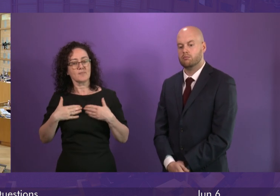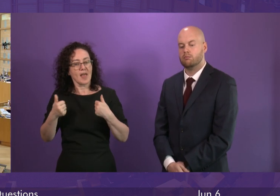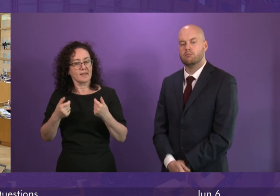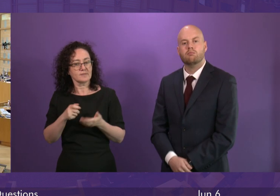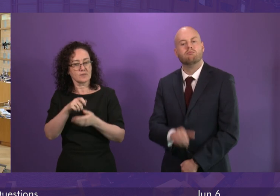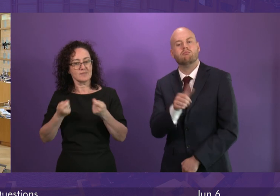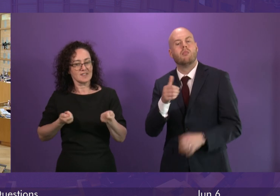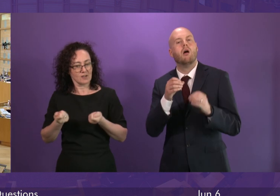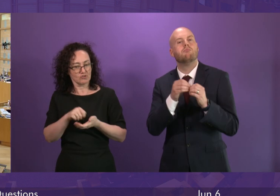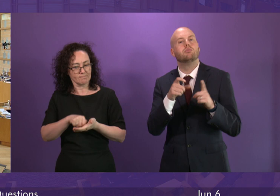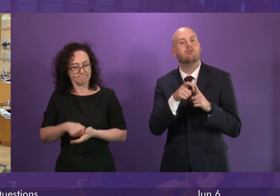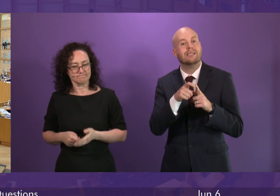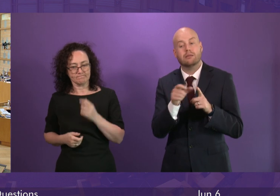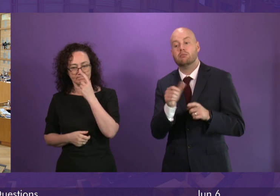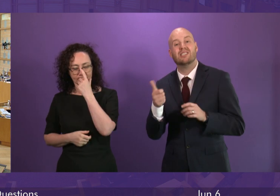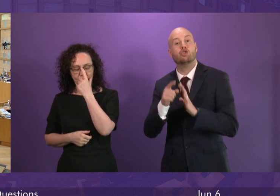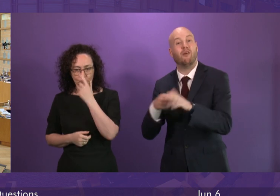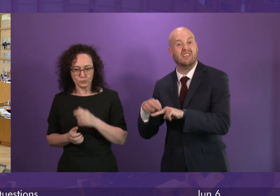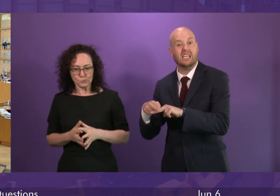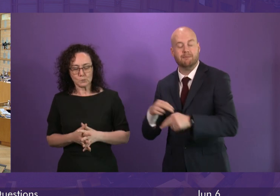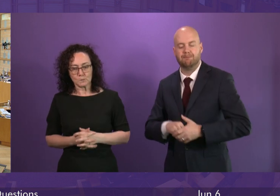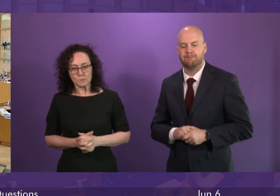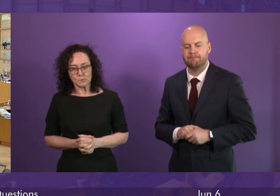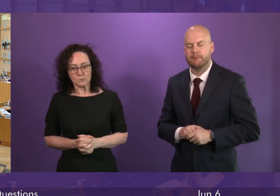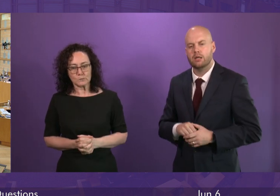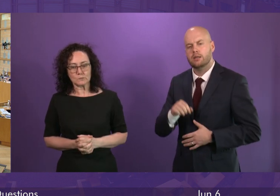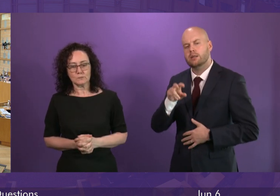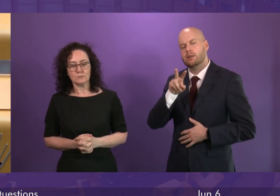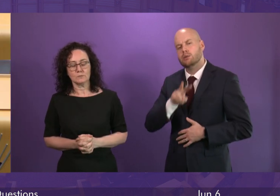Doris (Glasgow Maryhill and Springburn) (SNP): Around a year ago, a court granted one of